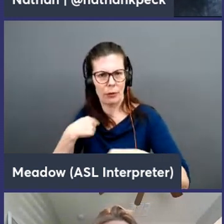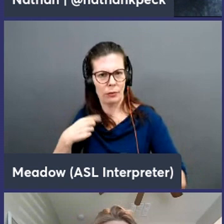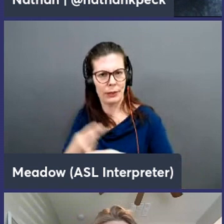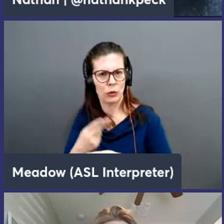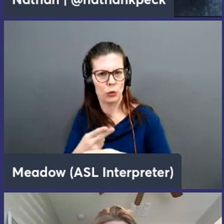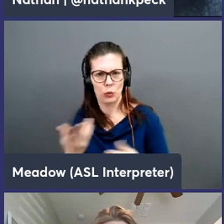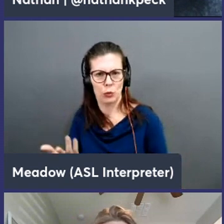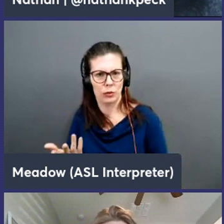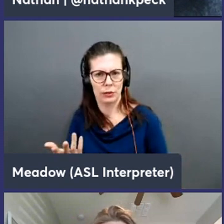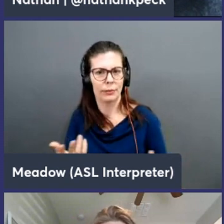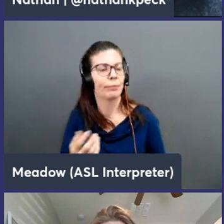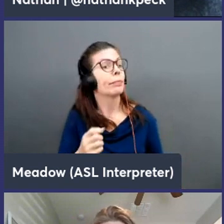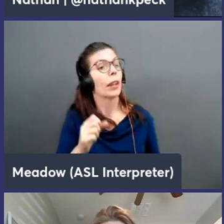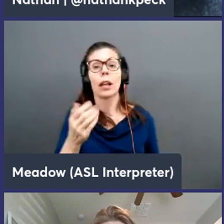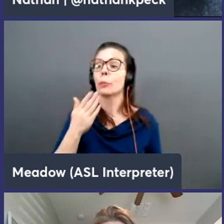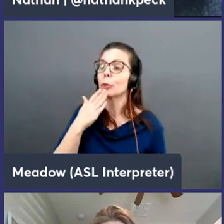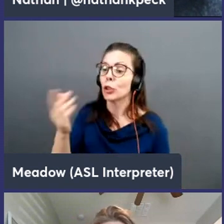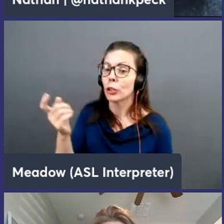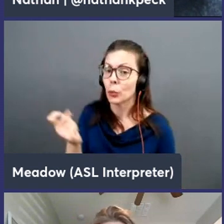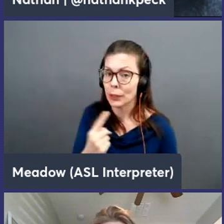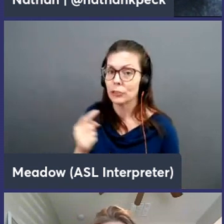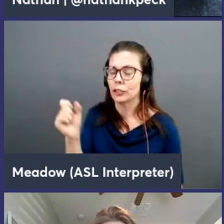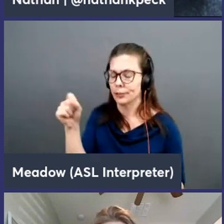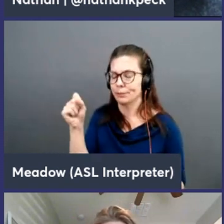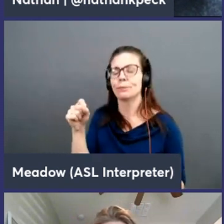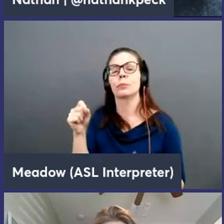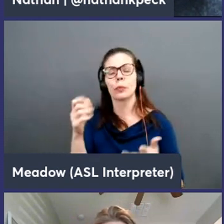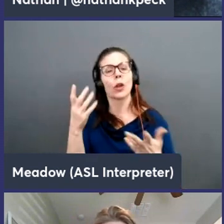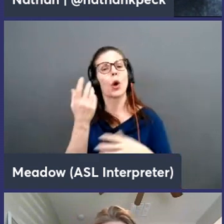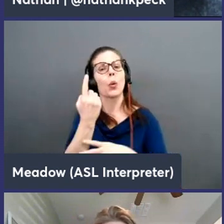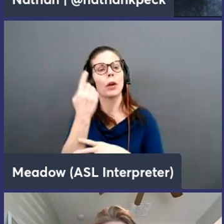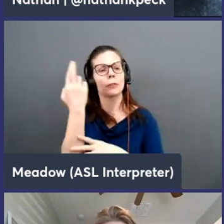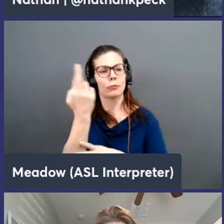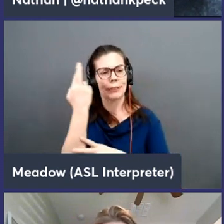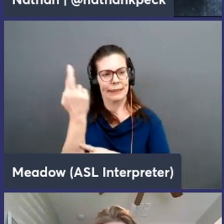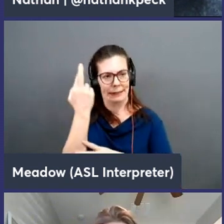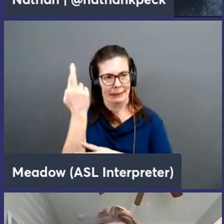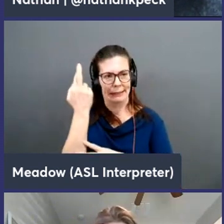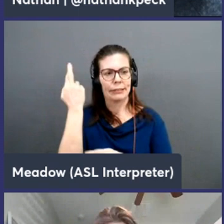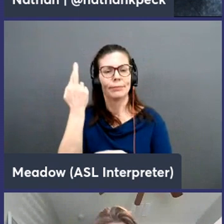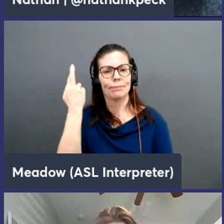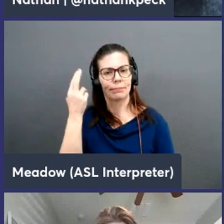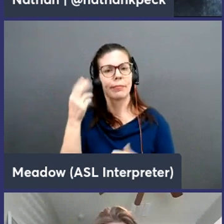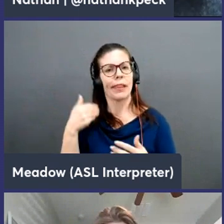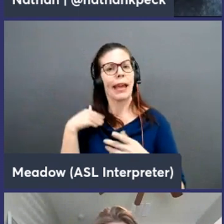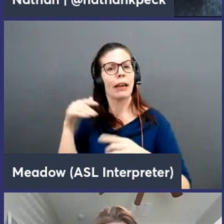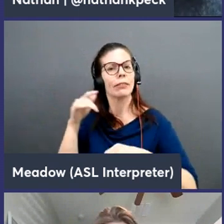Yeah, that's a really good question. So one of the reasons that they have these availability windows